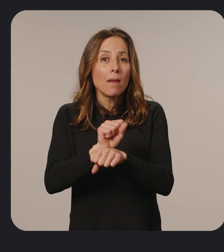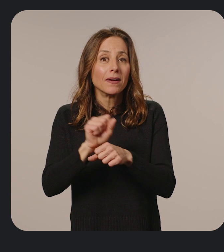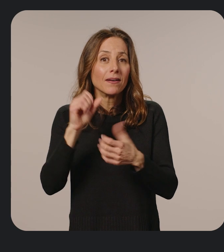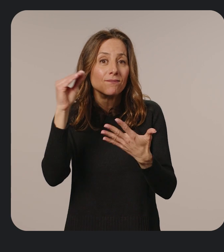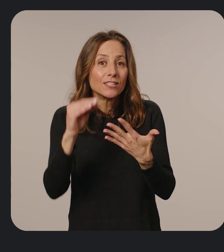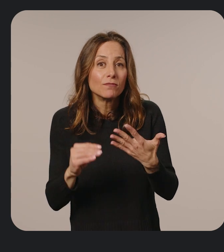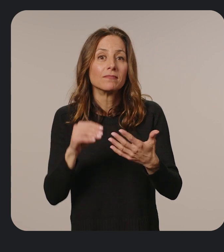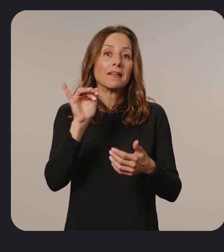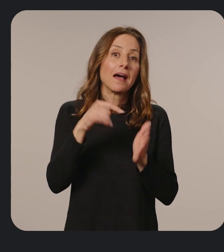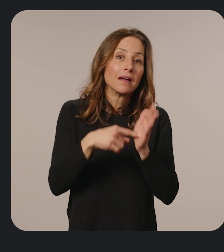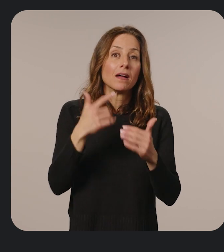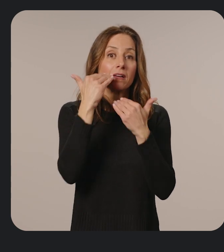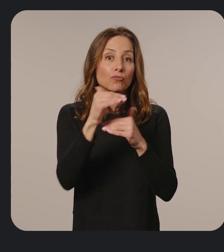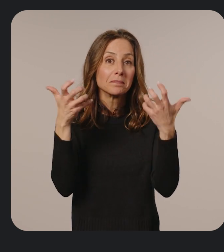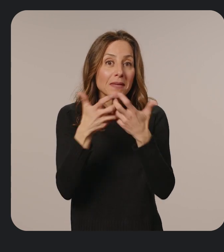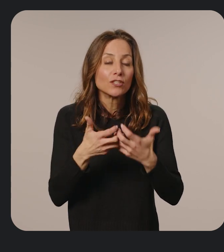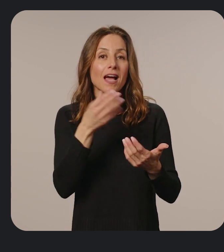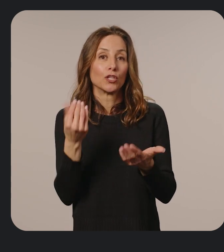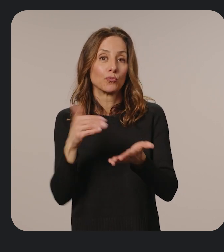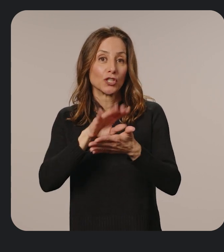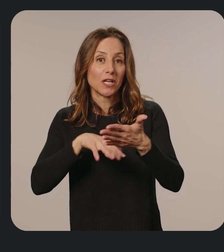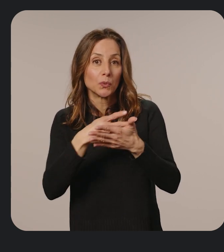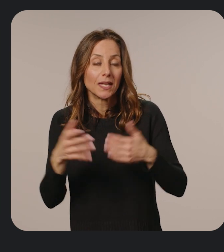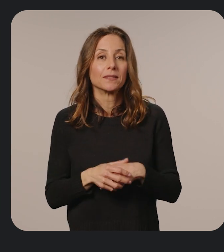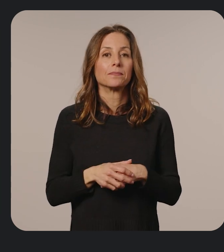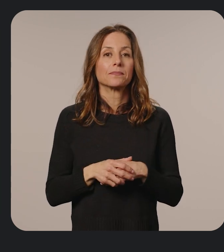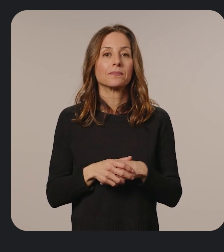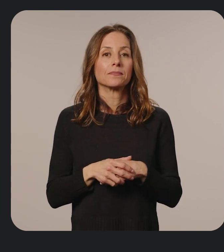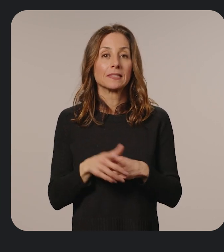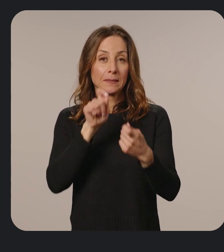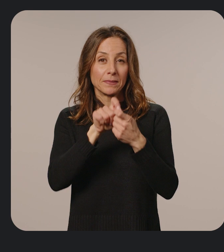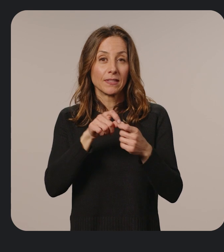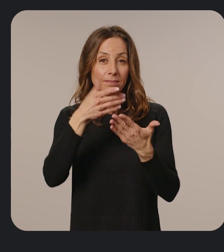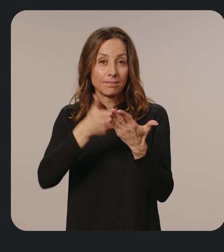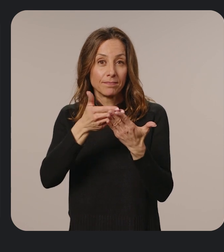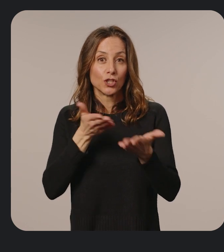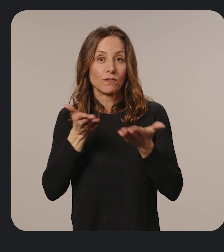features such as constraint matching and rescheduling. Specifying foreground service types